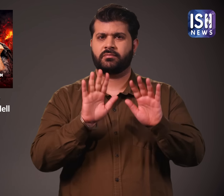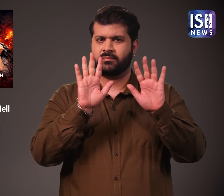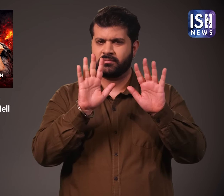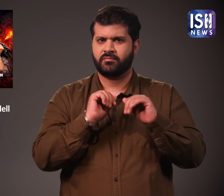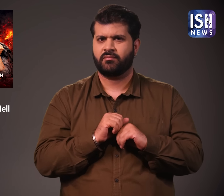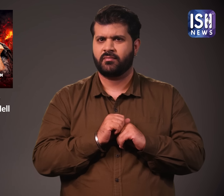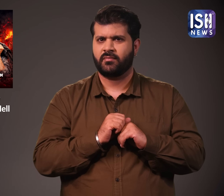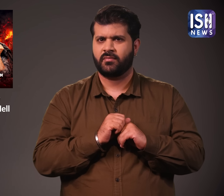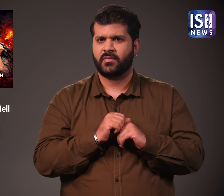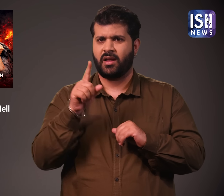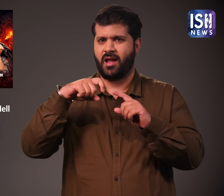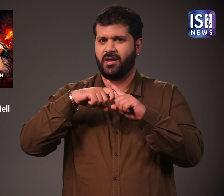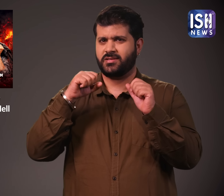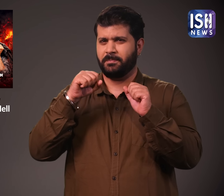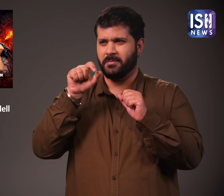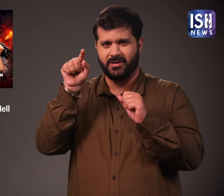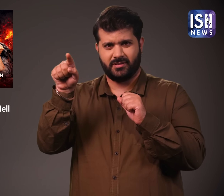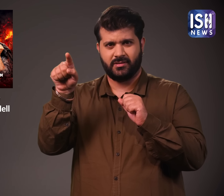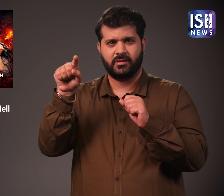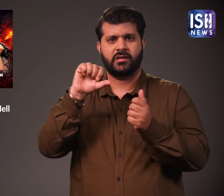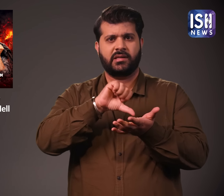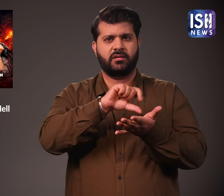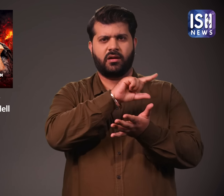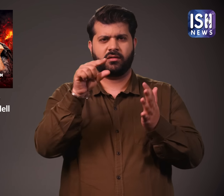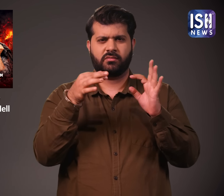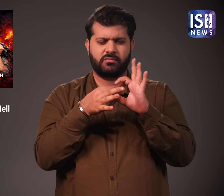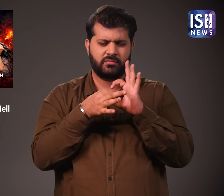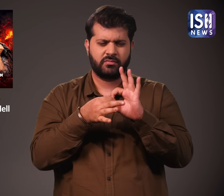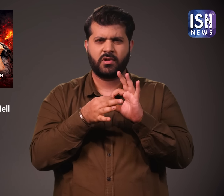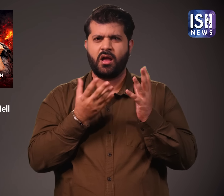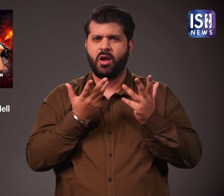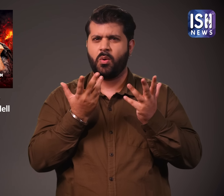Now, how is there a connect between Khamenei and Kashmir?